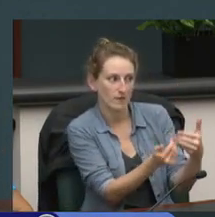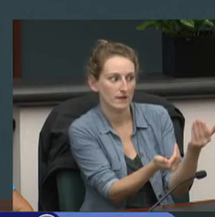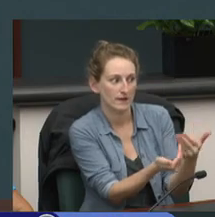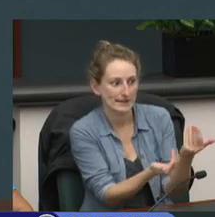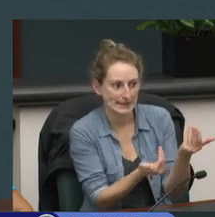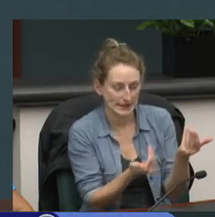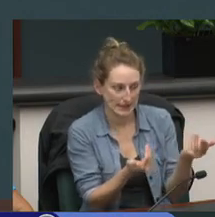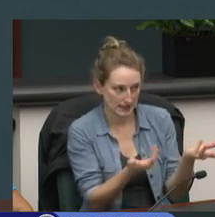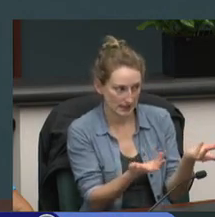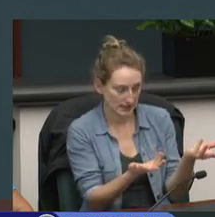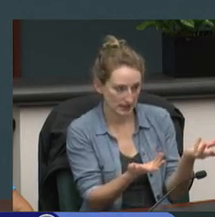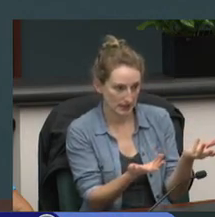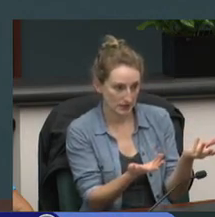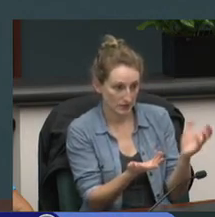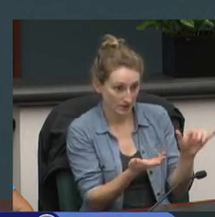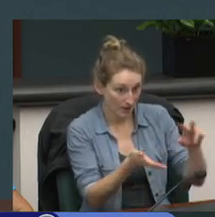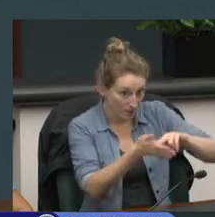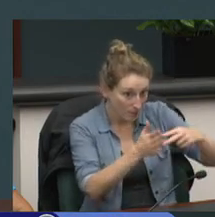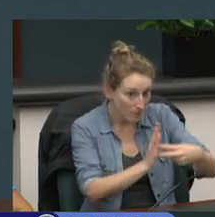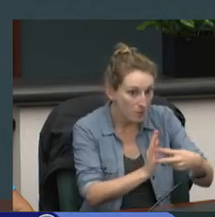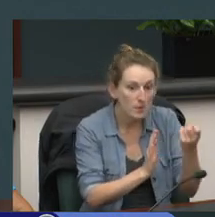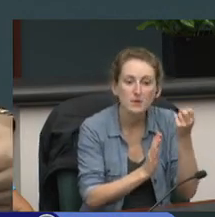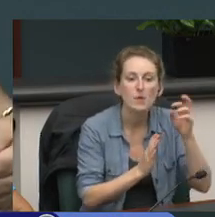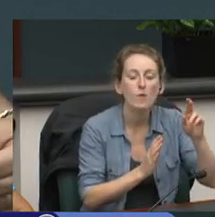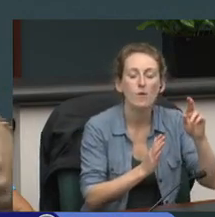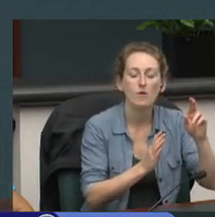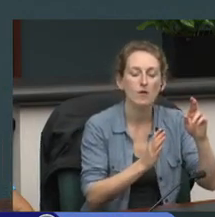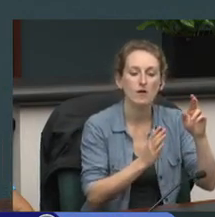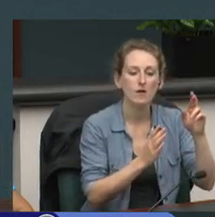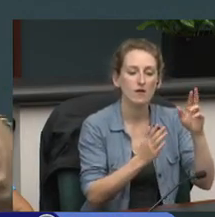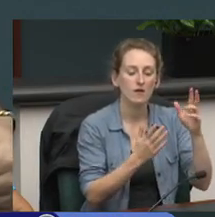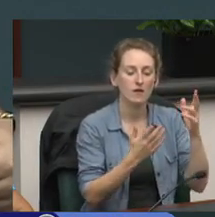that a conscious part of the change or was was there any attention made to